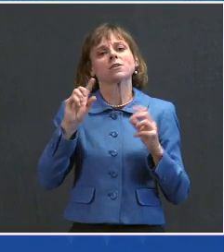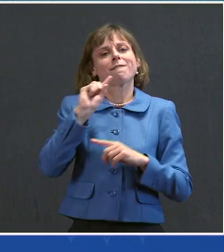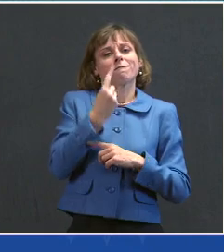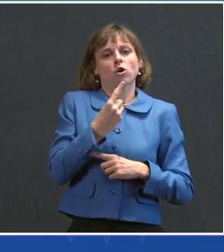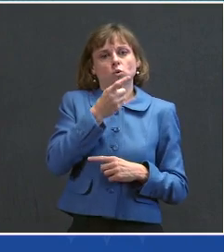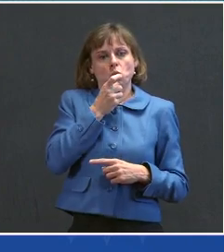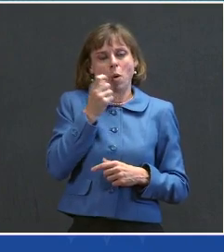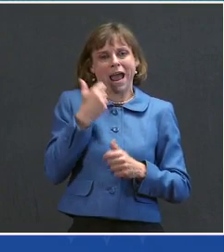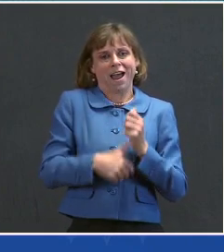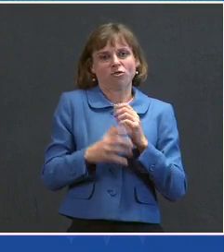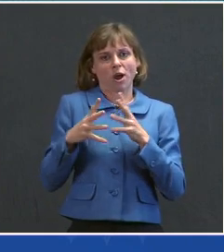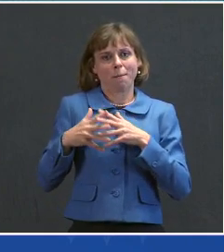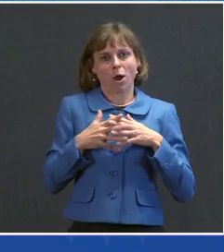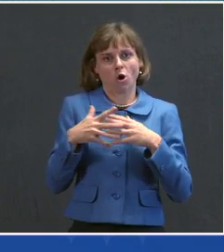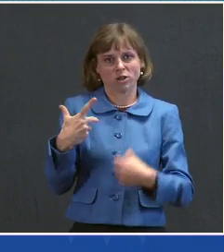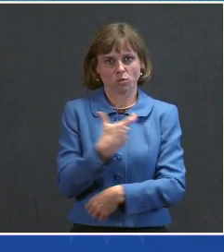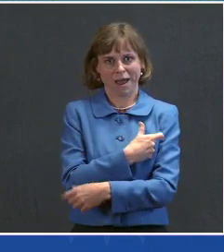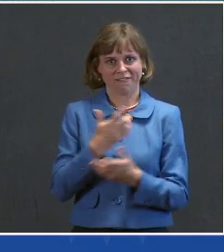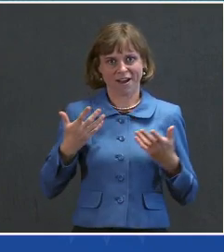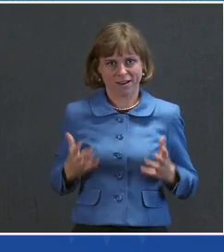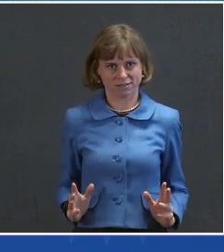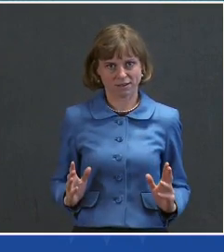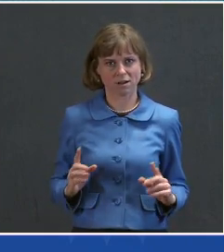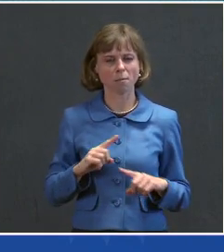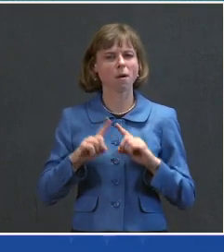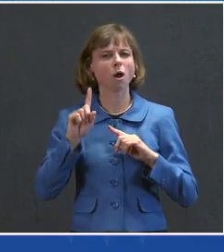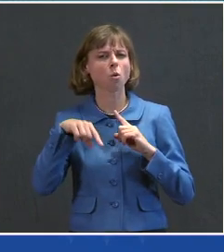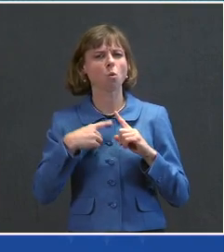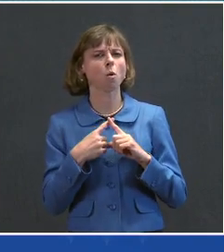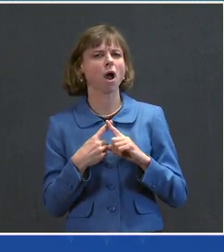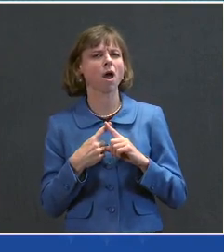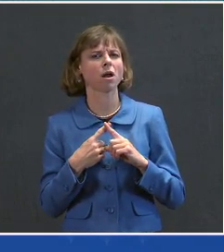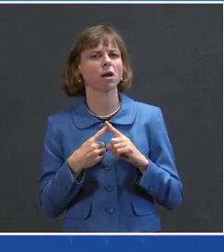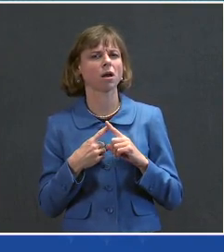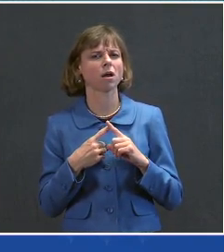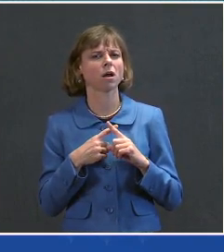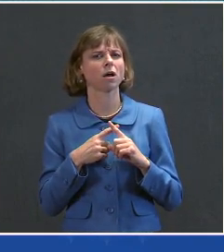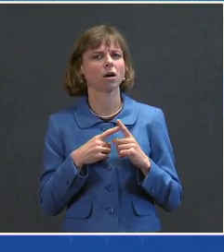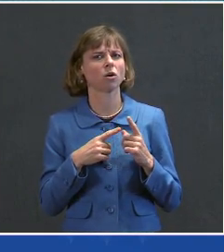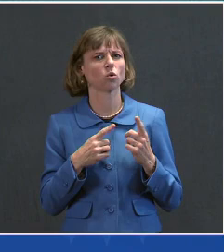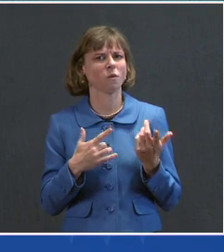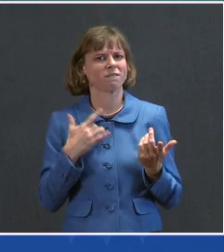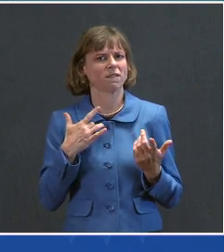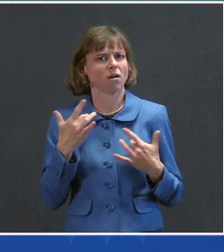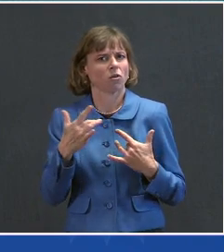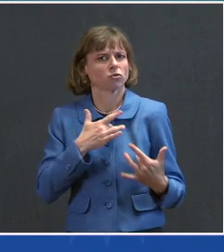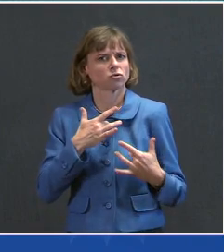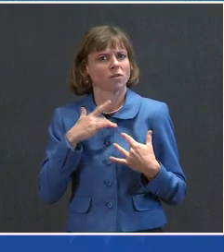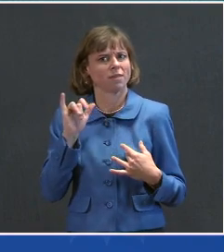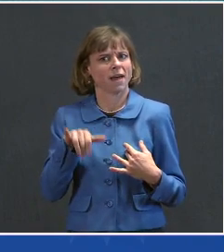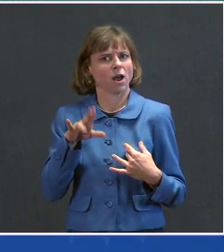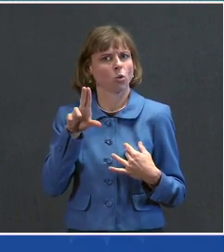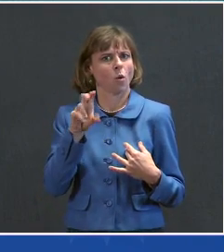But at what point, at what moment aren't you worried that the U.S. are going to be left far behind,